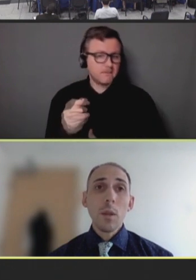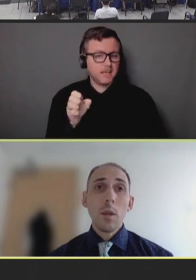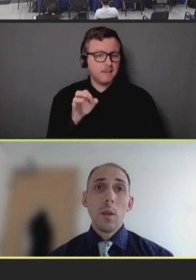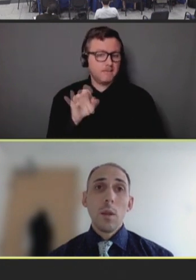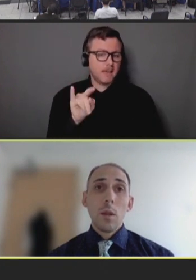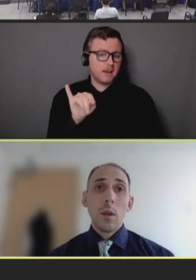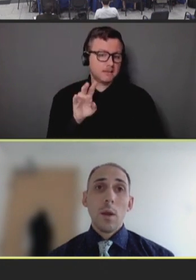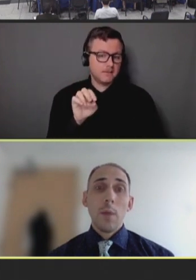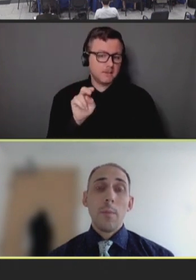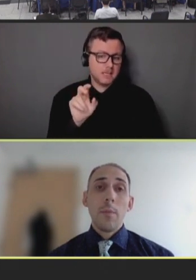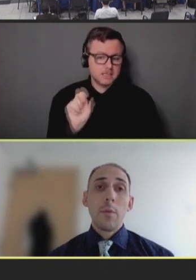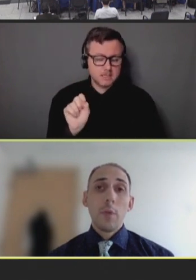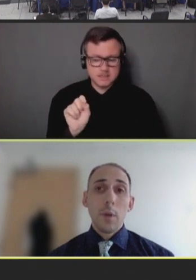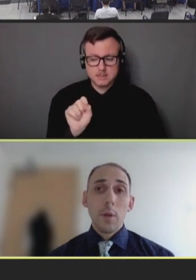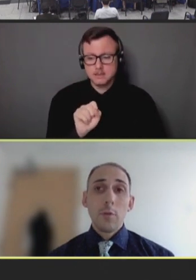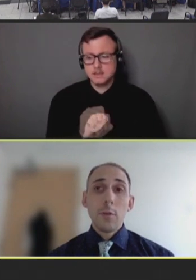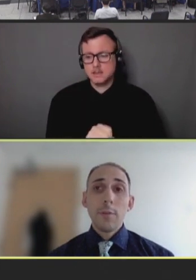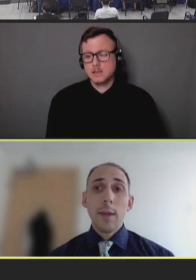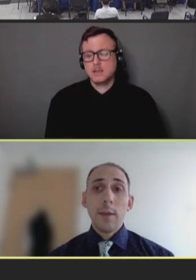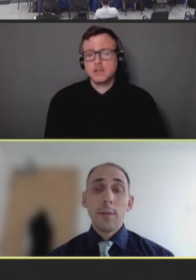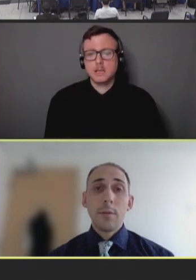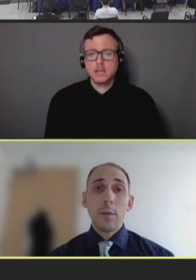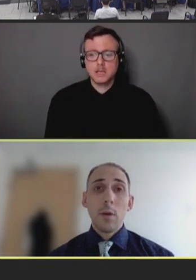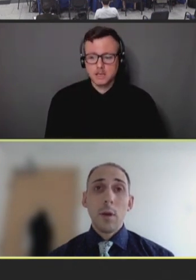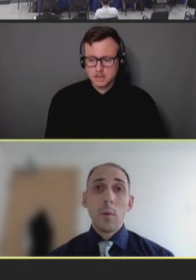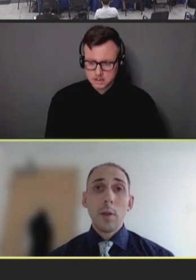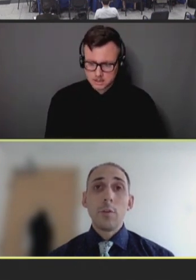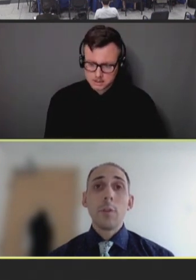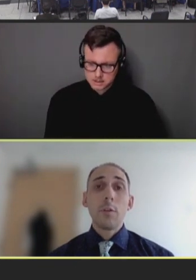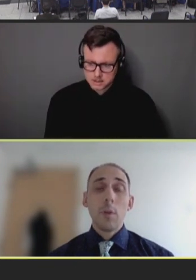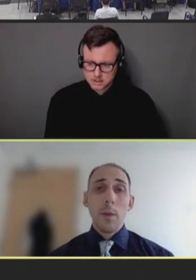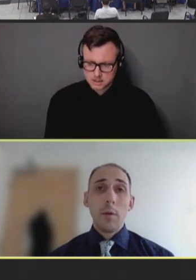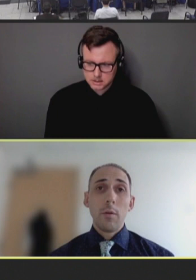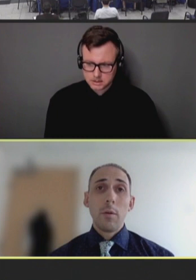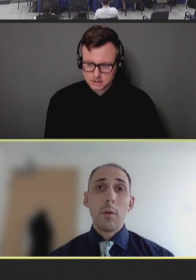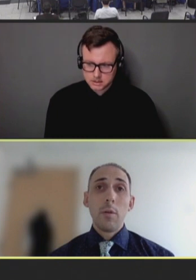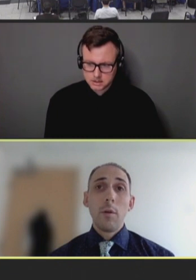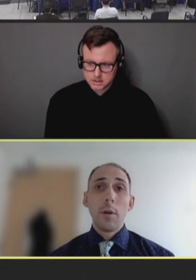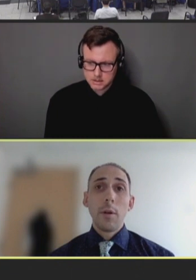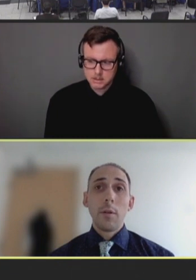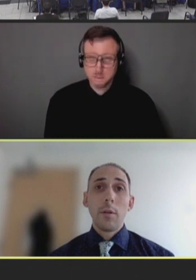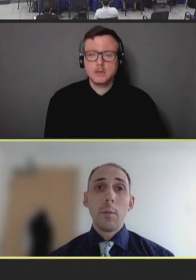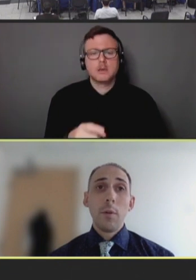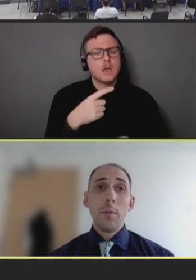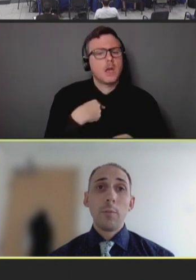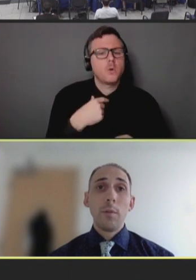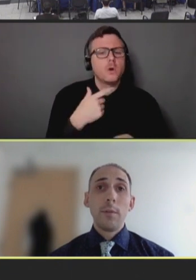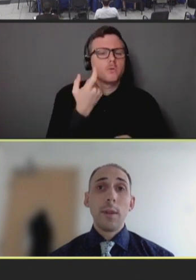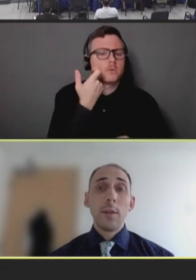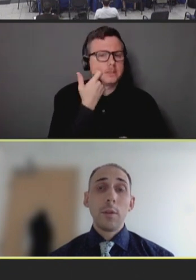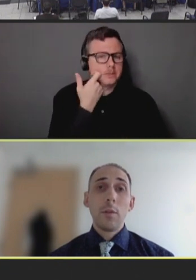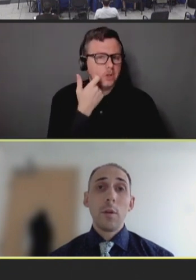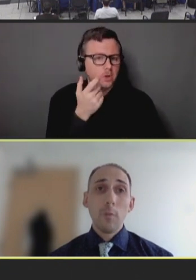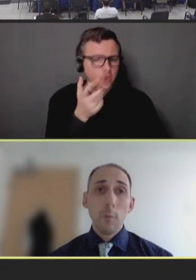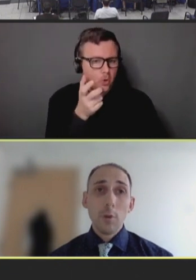Just as we had just heard about during the previous presentation, there are fortunately